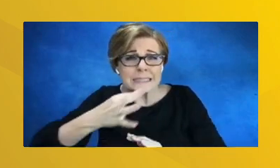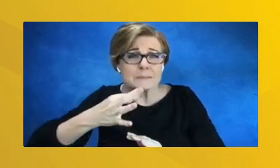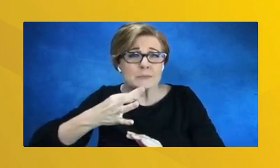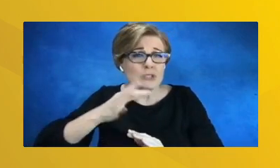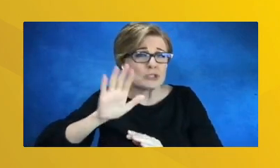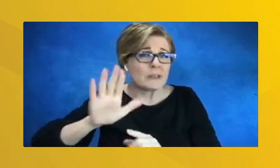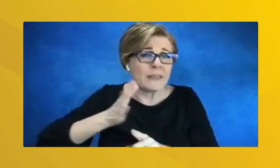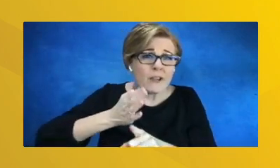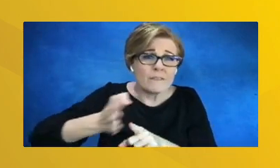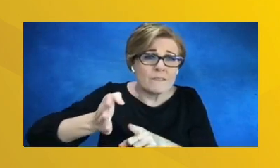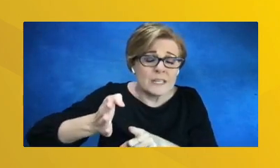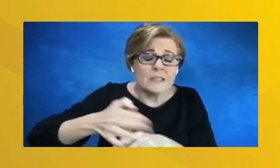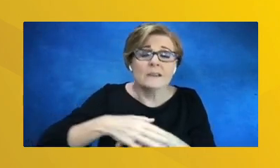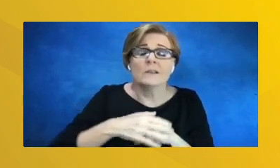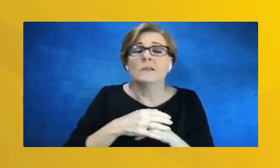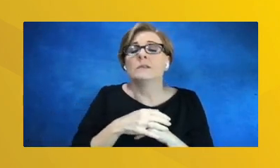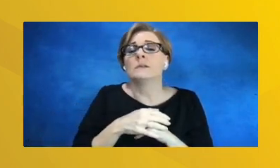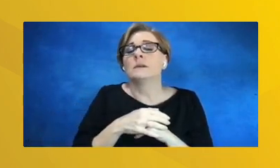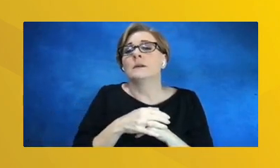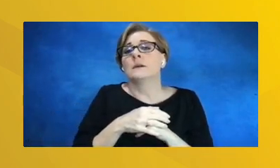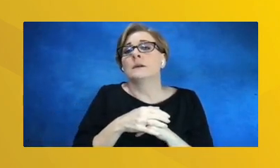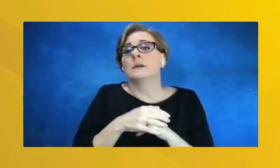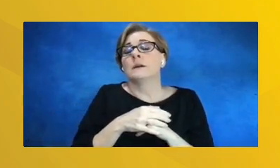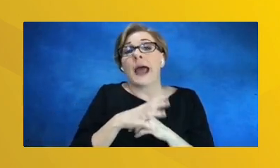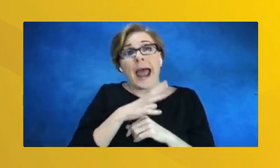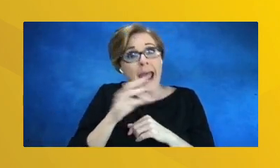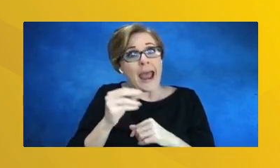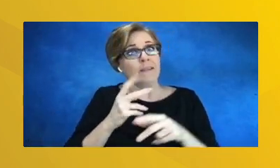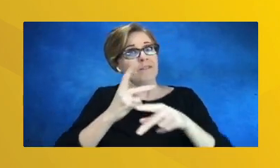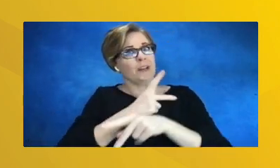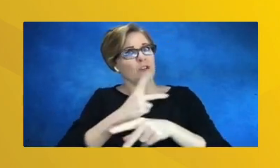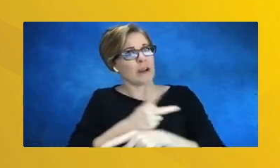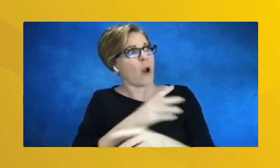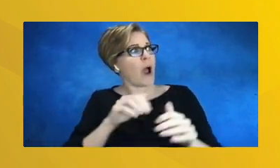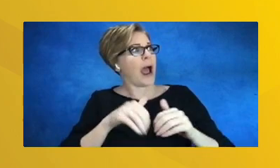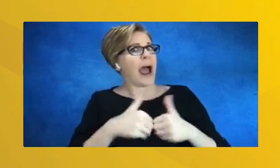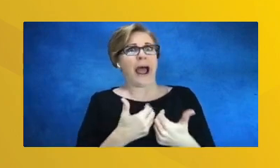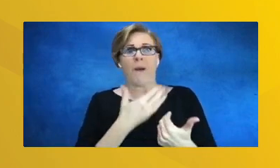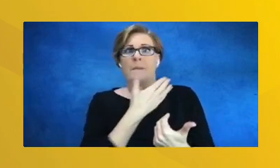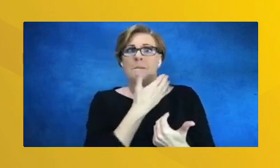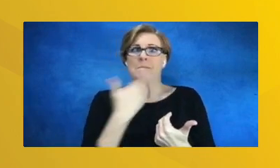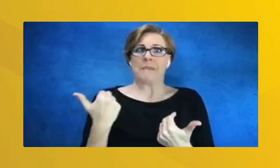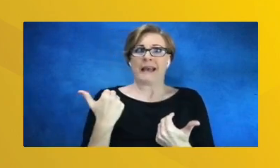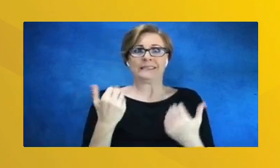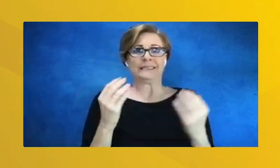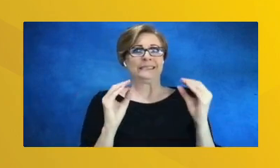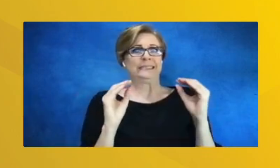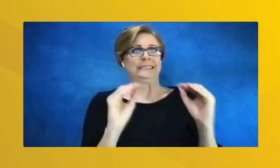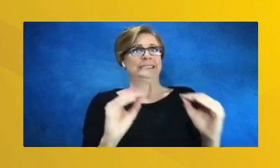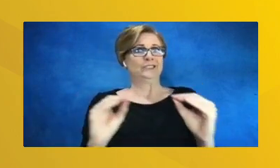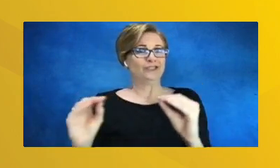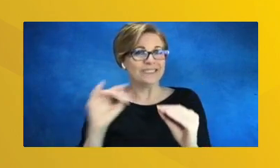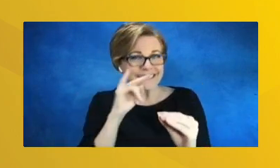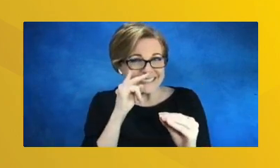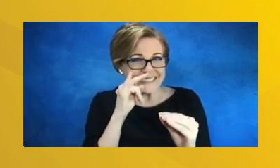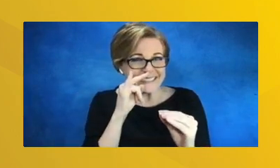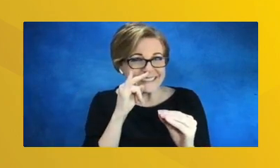ways to teach kids in these kind of informal learning museum spaces.